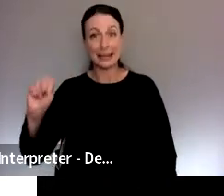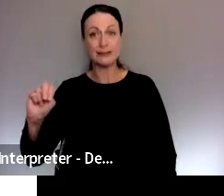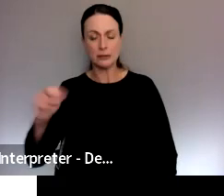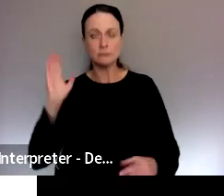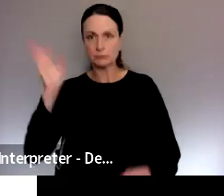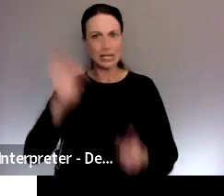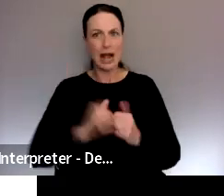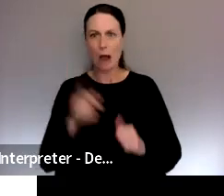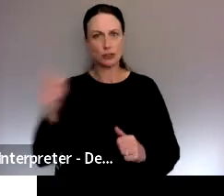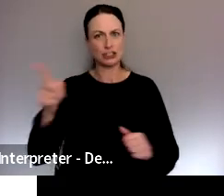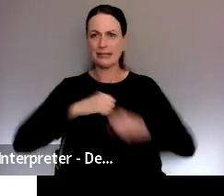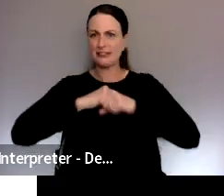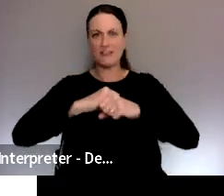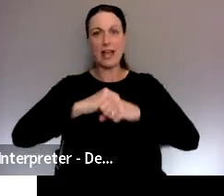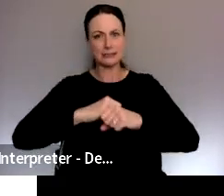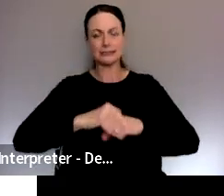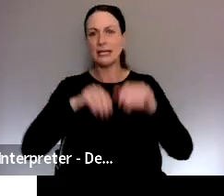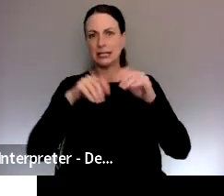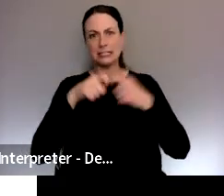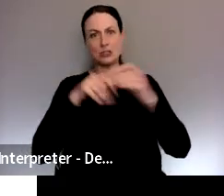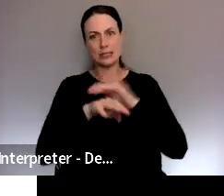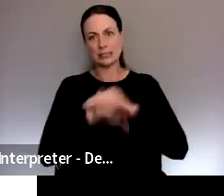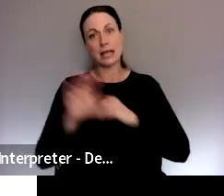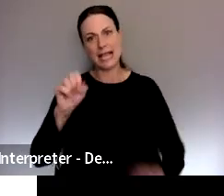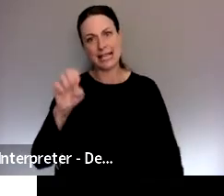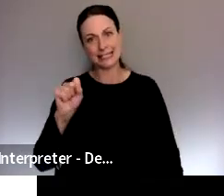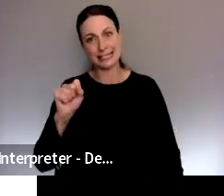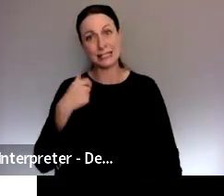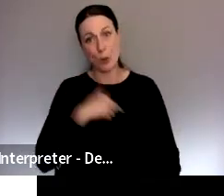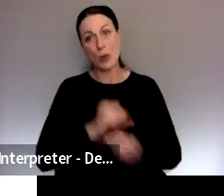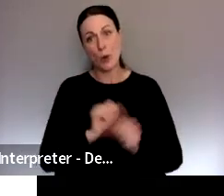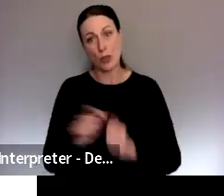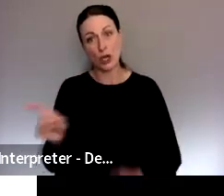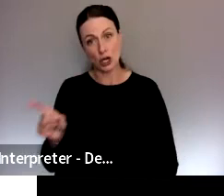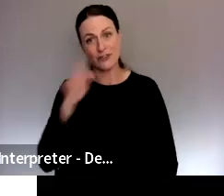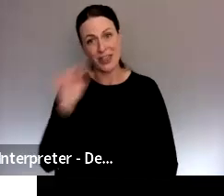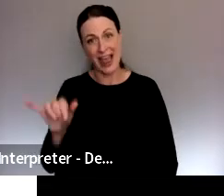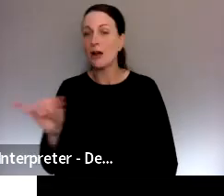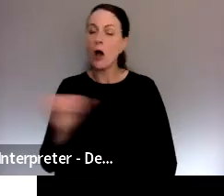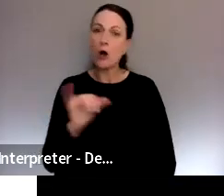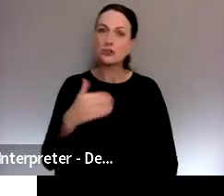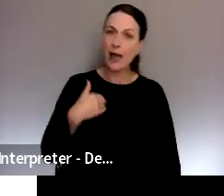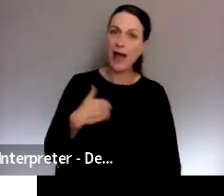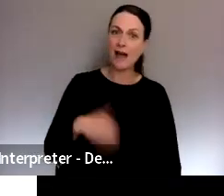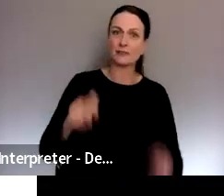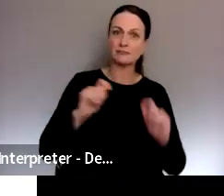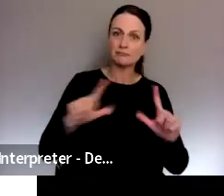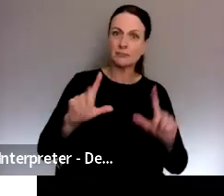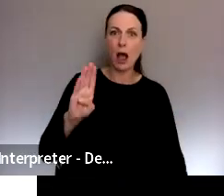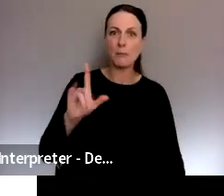on how she defends digital accessibility cases that we work with her on. We also have a blog